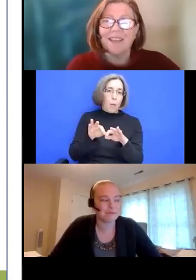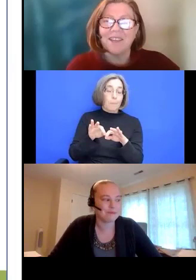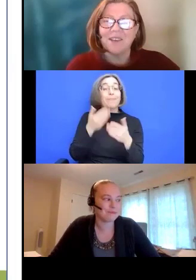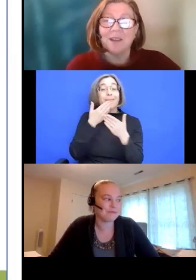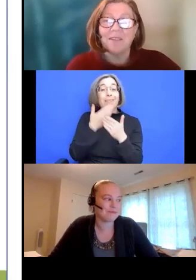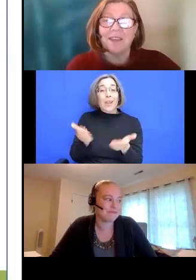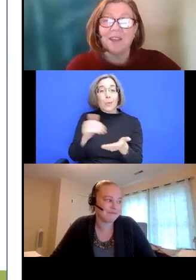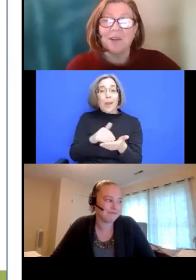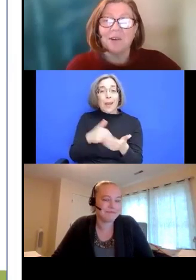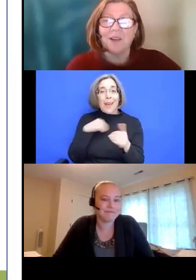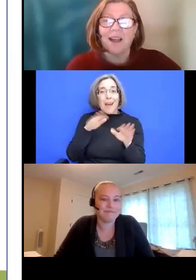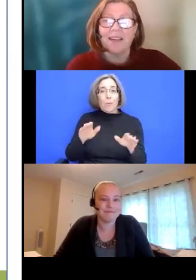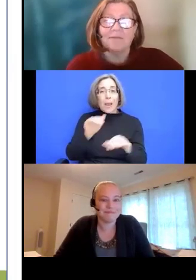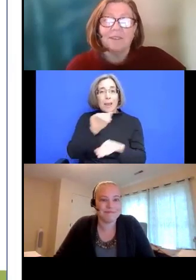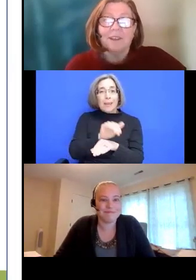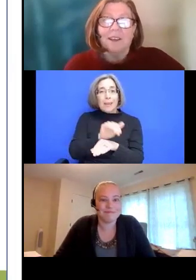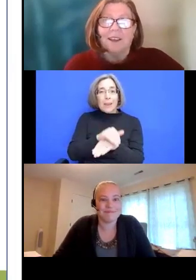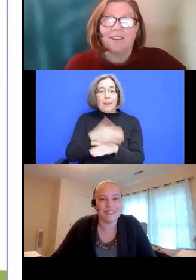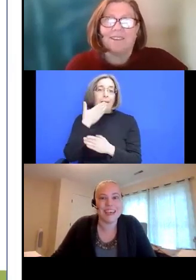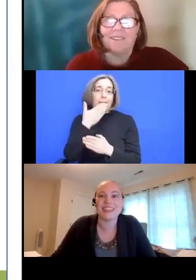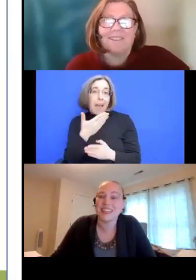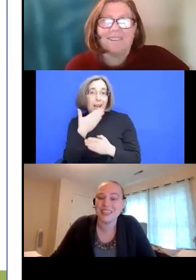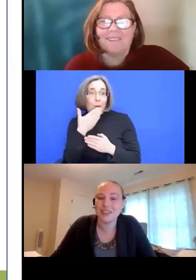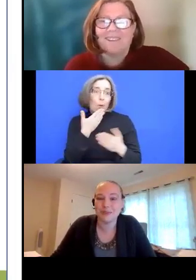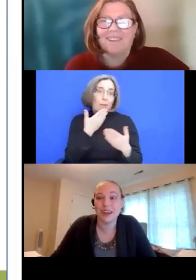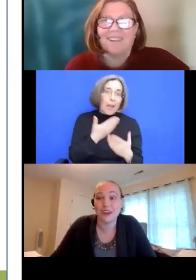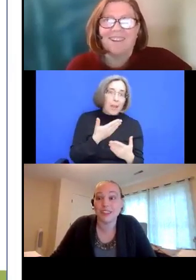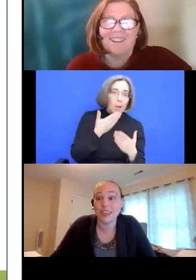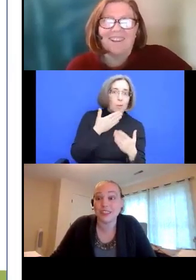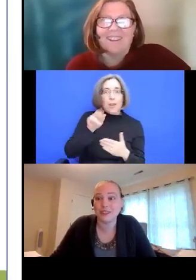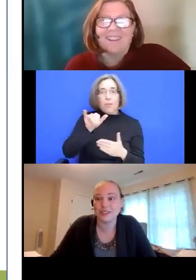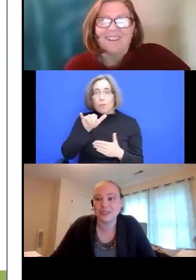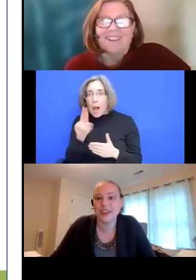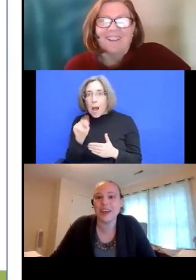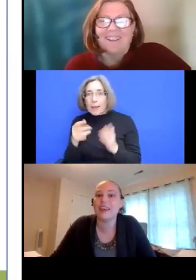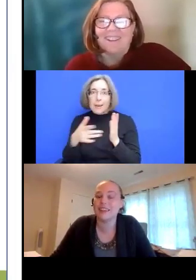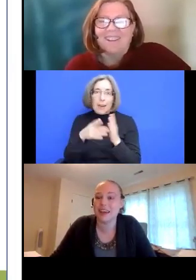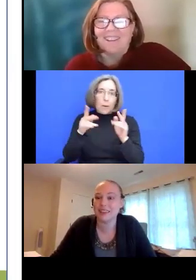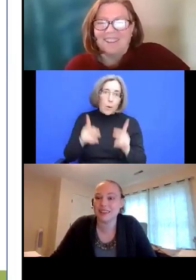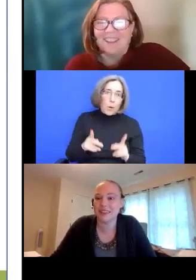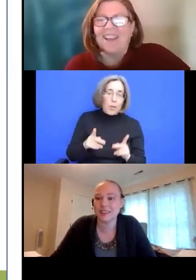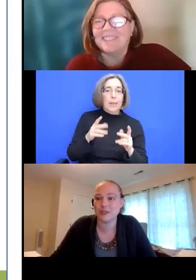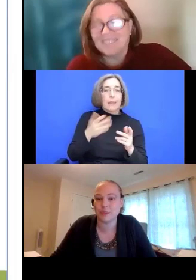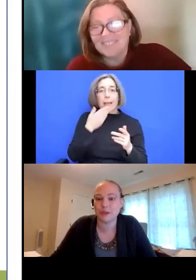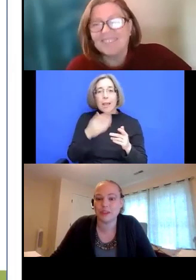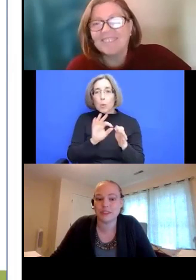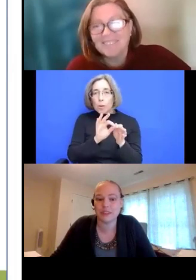Scarlett Gibb: Thank you, and thank you to Brian. Jade Blevins: Thank you to Ryan, our technical-- Joe Schumaker: Thank you to our ASL interpreters as well. Jade Blevins: Yeah, and the interpreters.